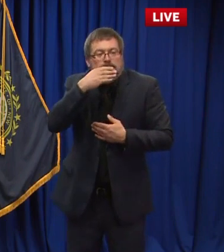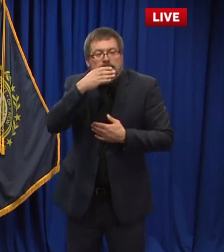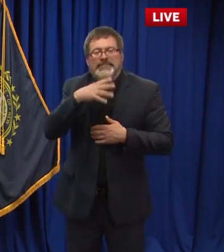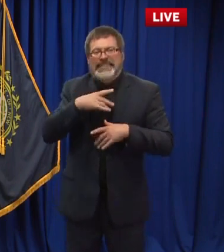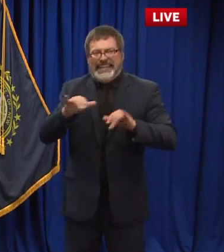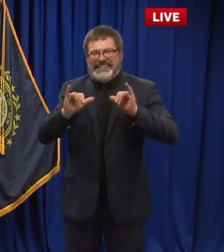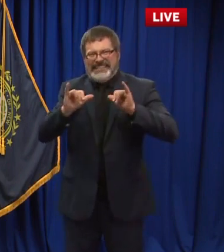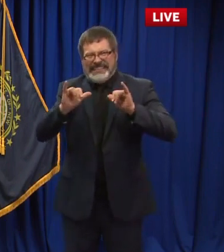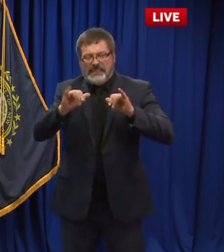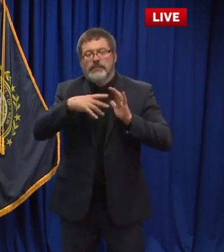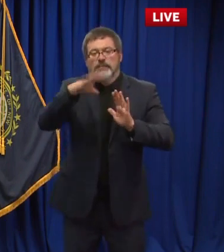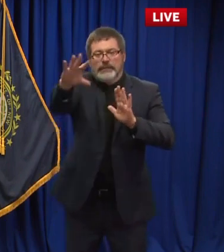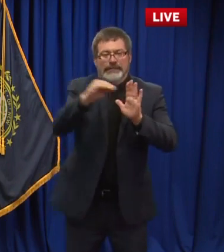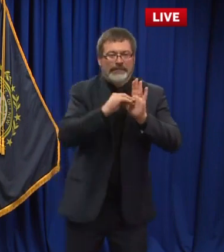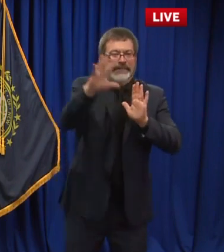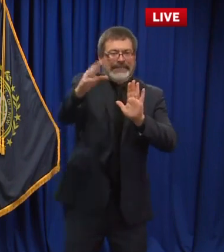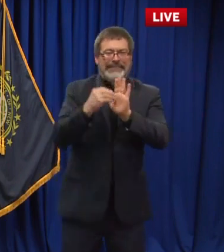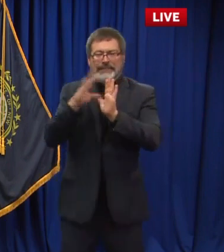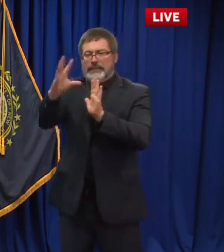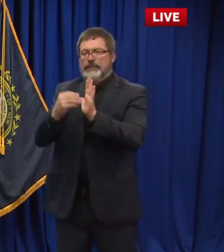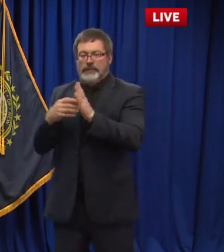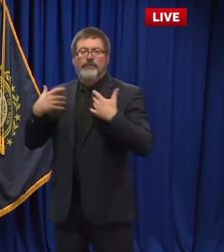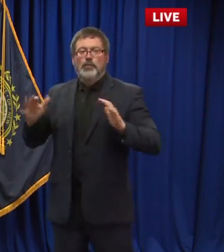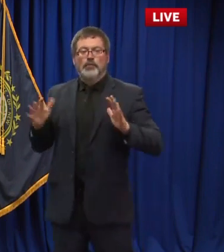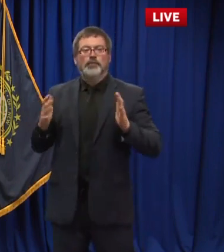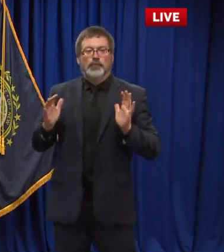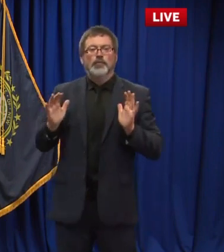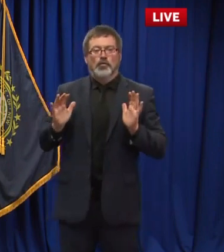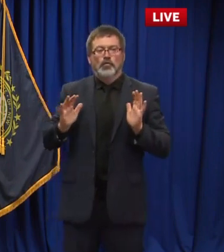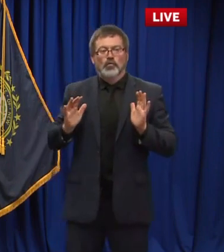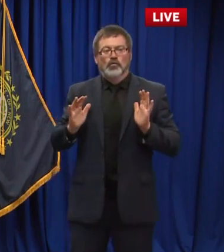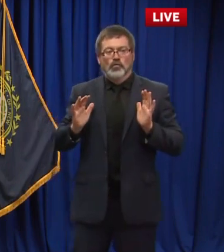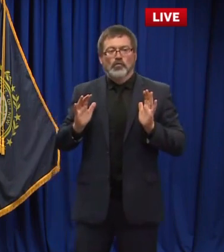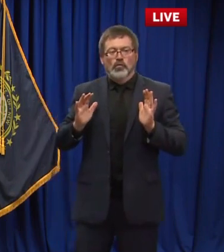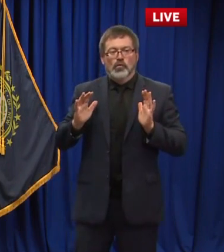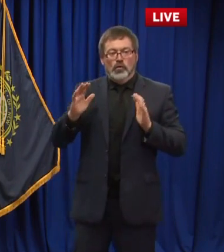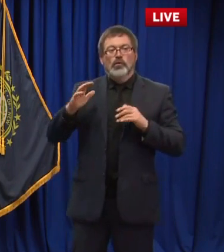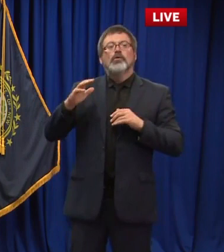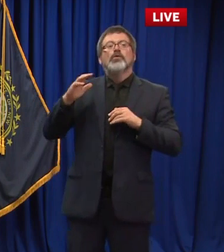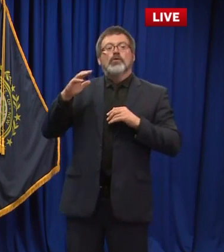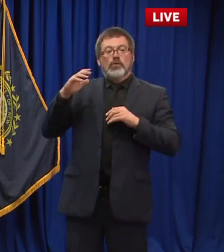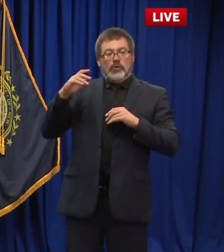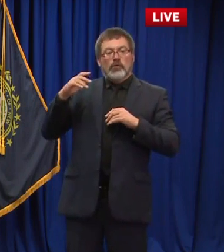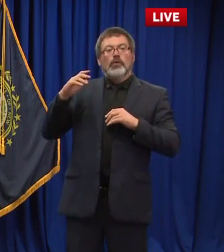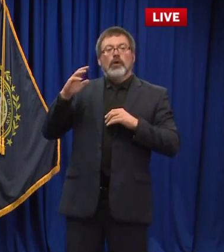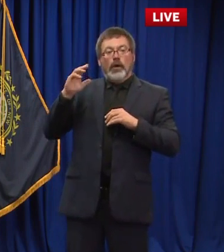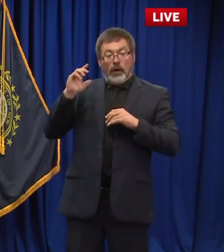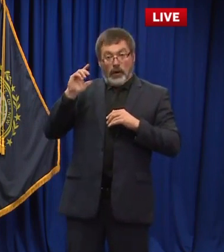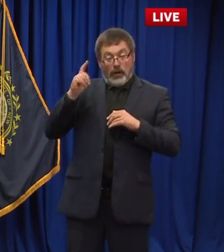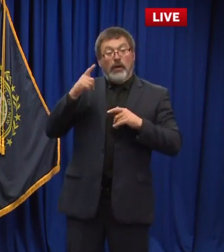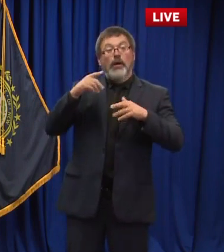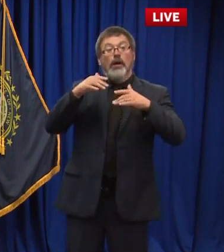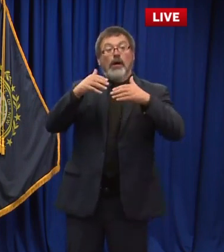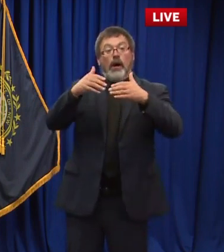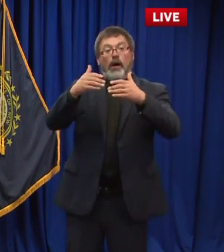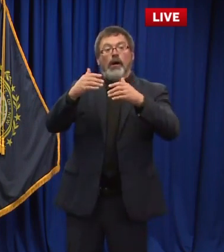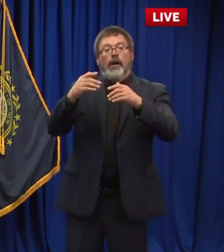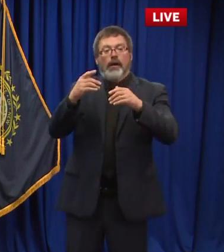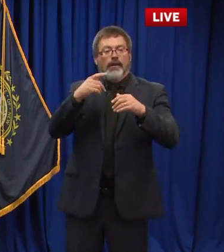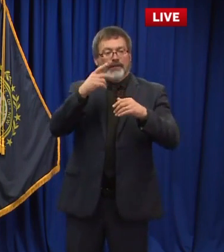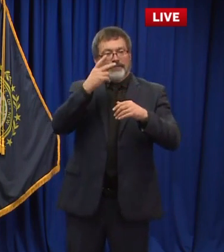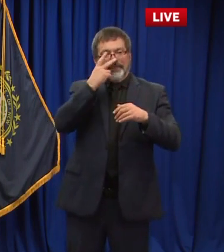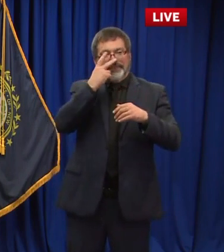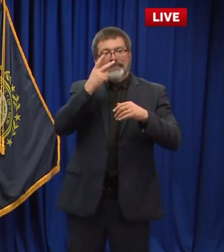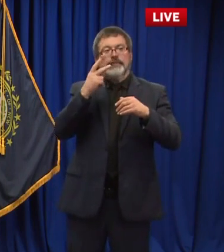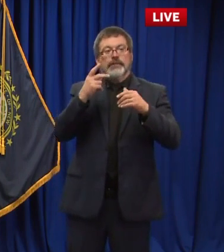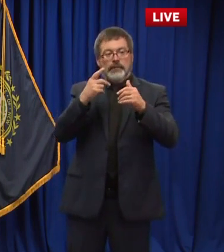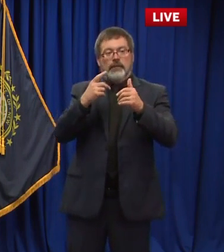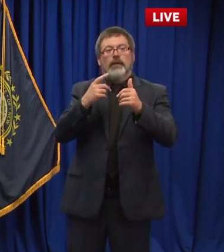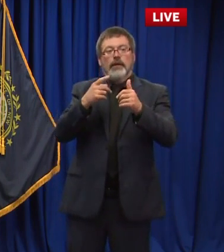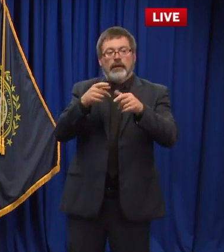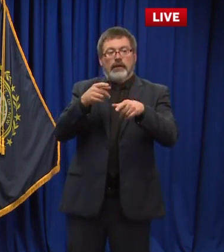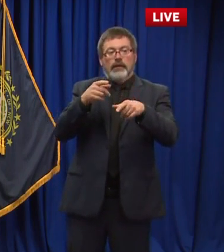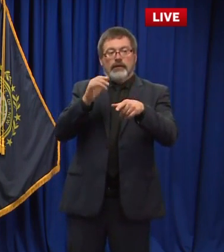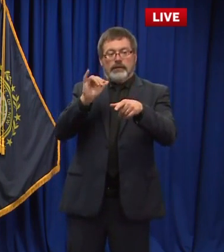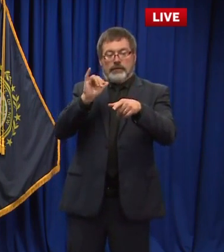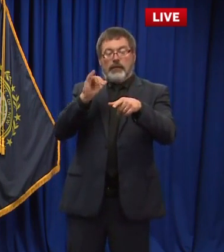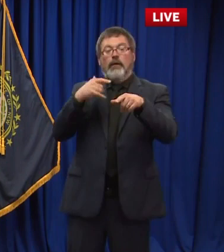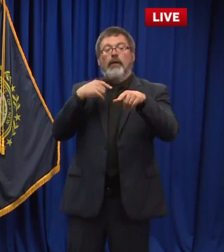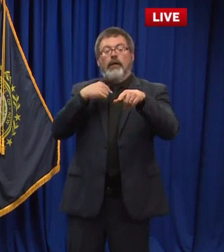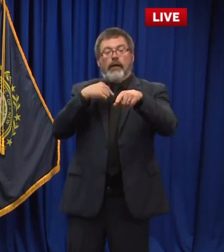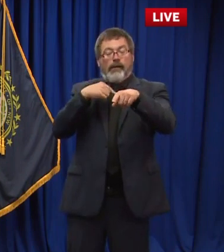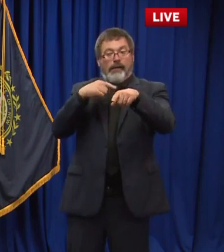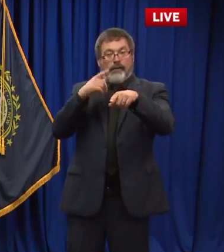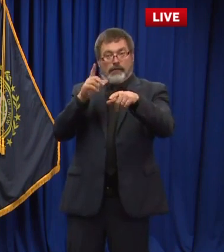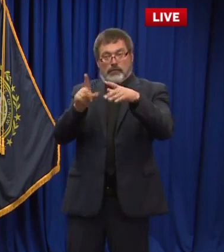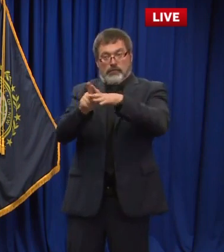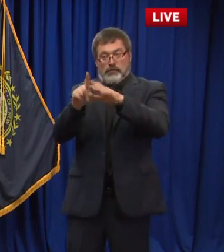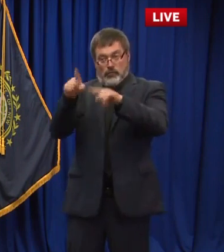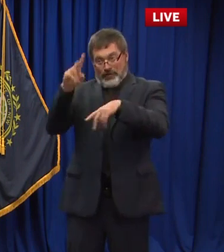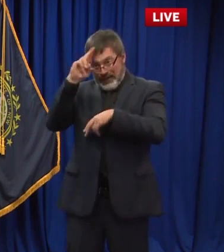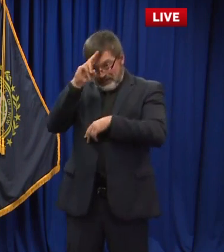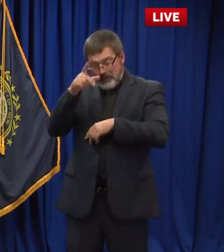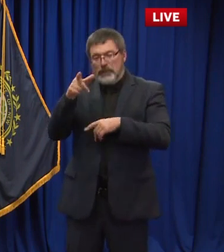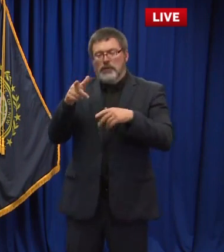FOR SOMEONE WHO WAS DIAGNOSED WITH COVID-19, WE REPORTED THEIR INFECTION OUT IN OUR DAILY UPDATES, BUT IF THEY WERE LATER HOSPITALIZED, DAYS, A WEEK DOWN THE ROAD, THEY WERE NOT CAPTURED